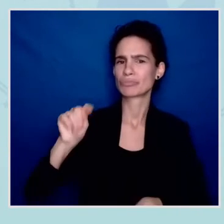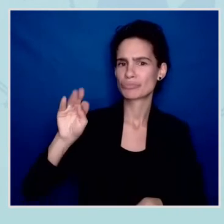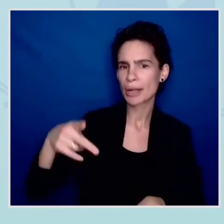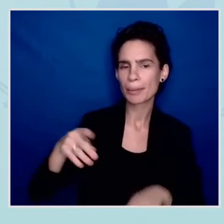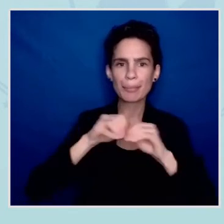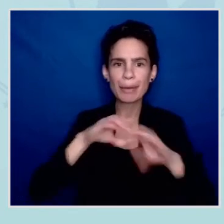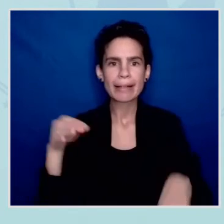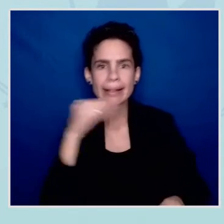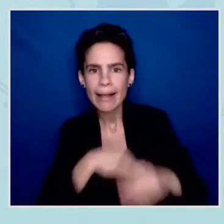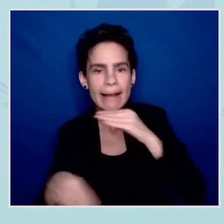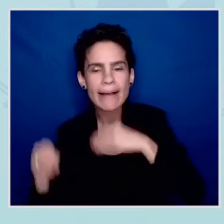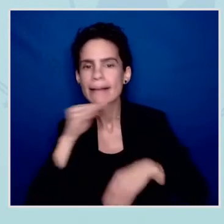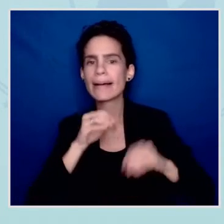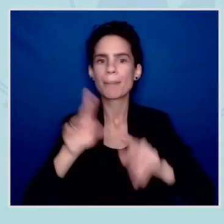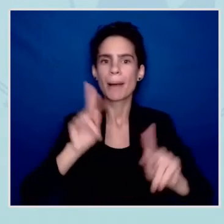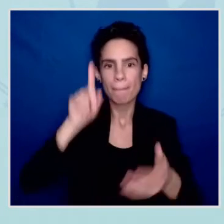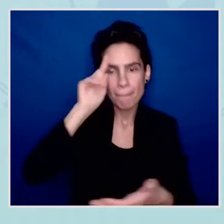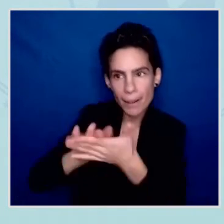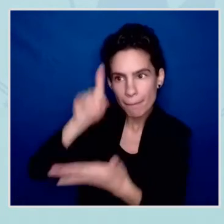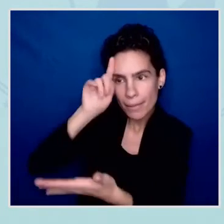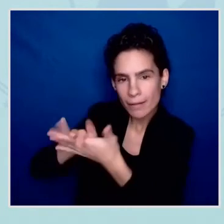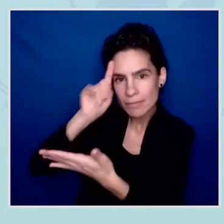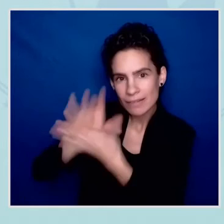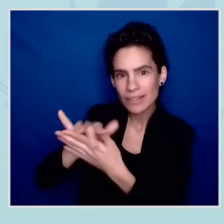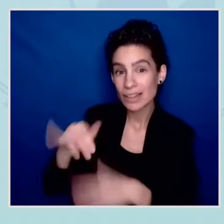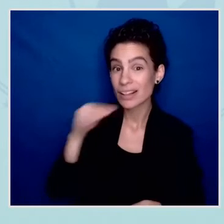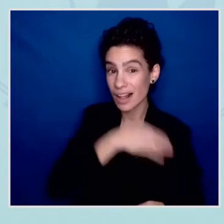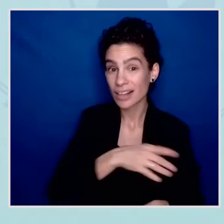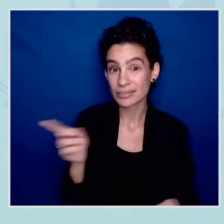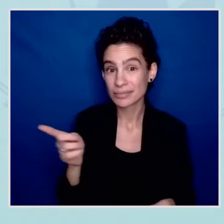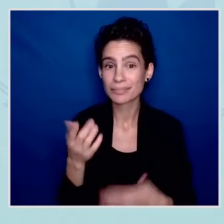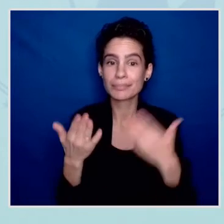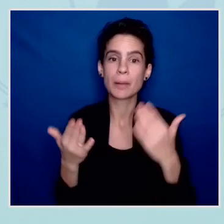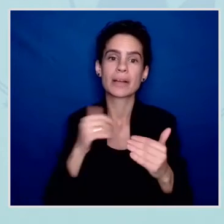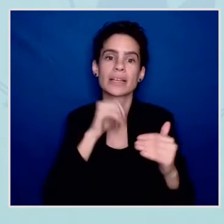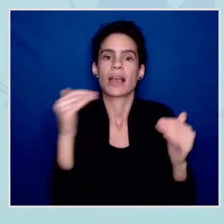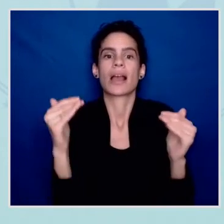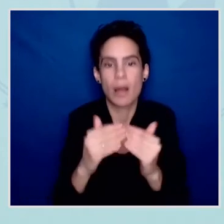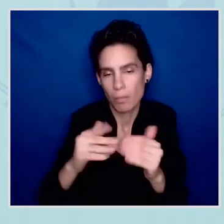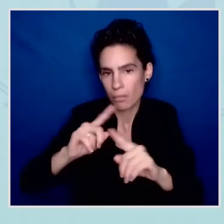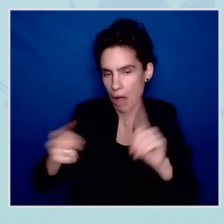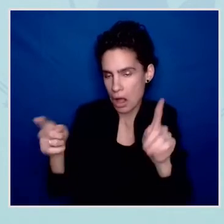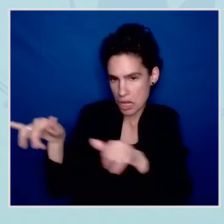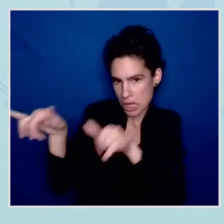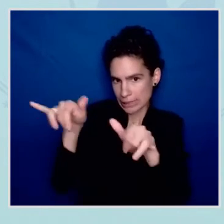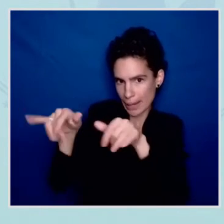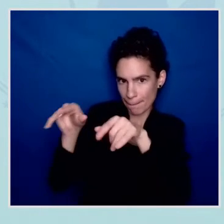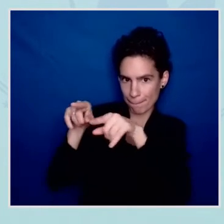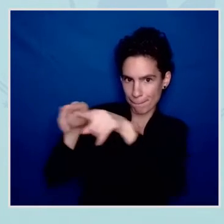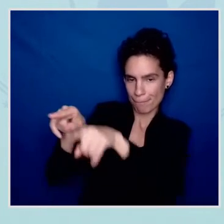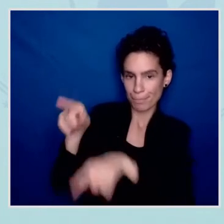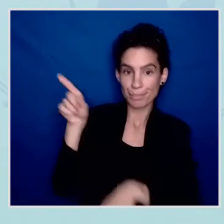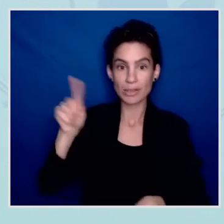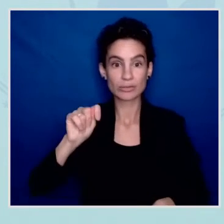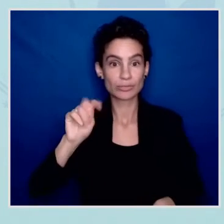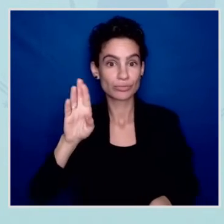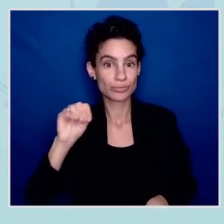OF THE PROMINENT REPUBLICANS SAY TO ME THAT THE TED CRUZ OF